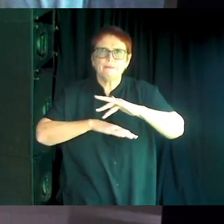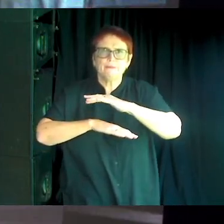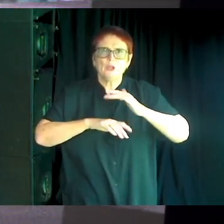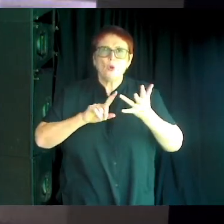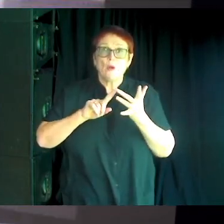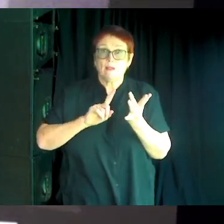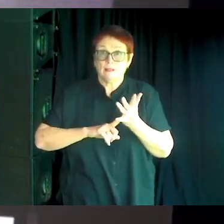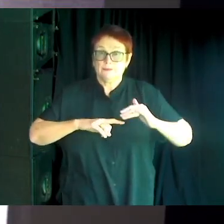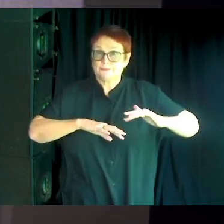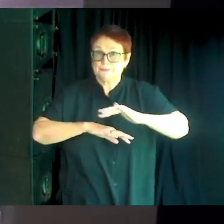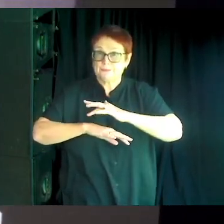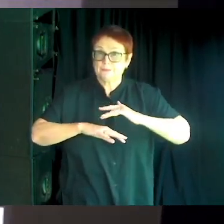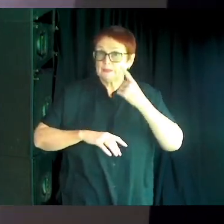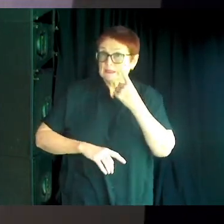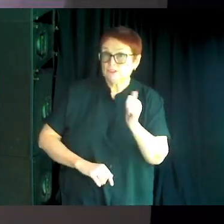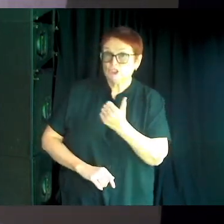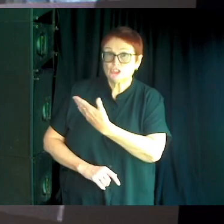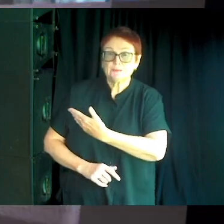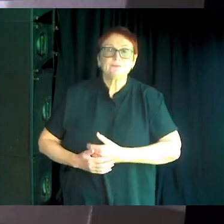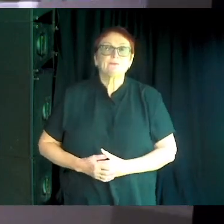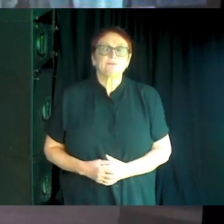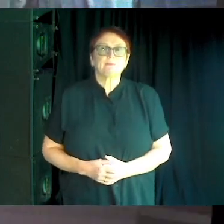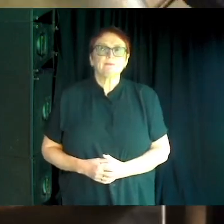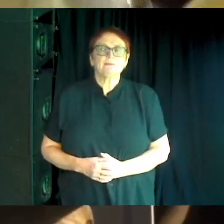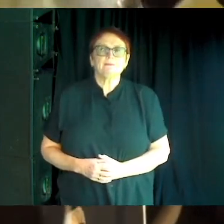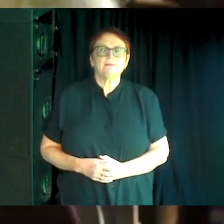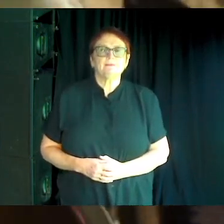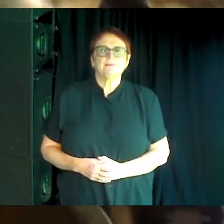while it's simmering you see how all this oil coming breaking out yeah